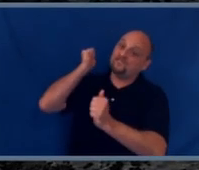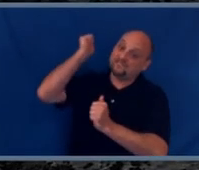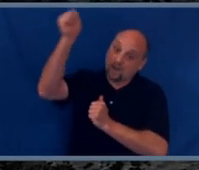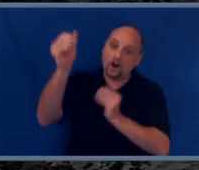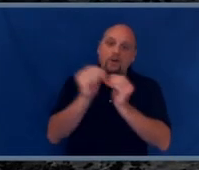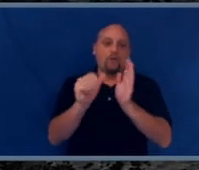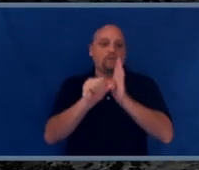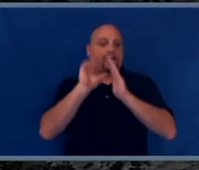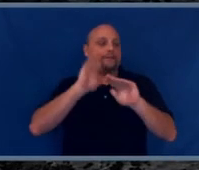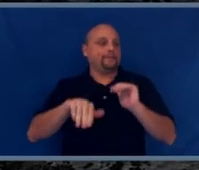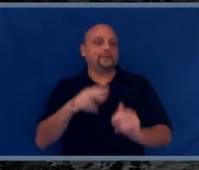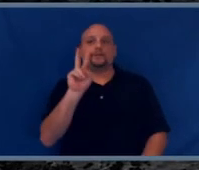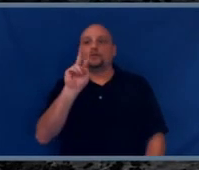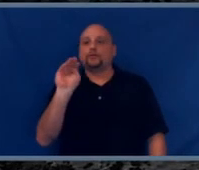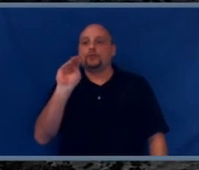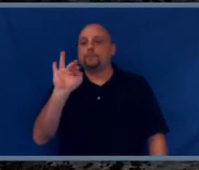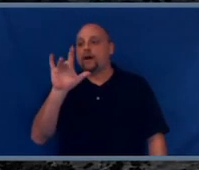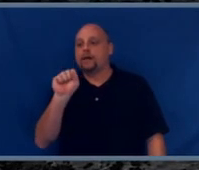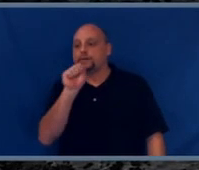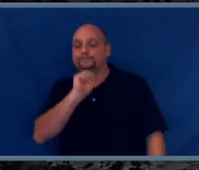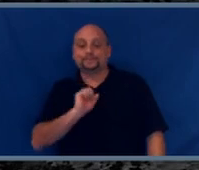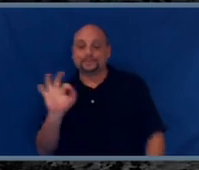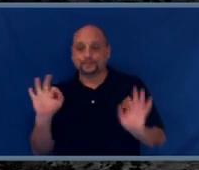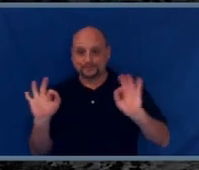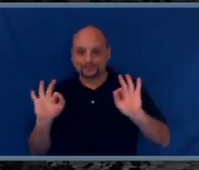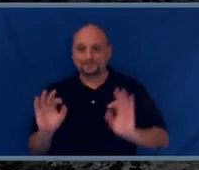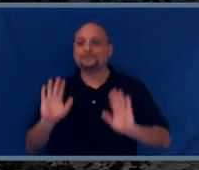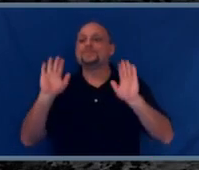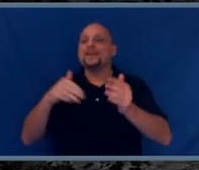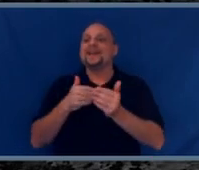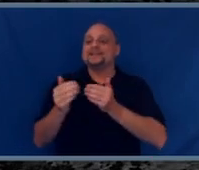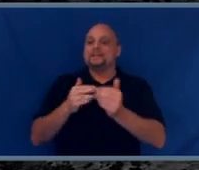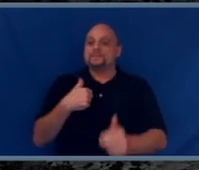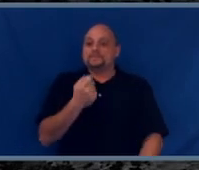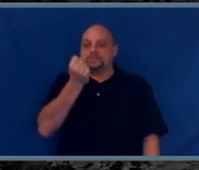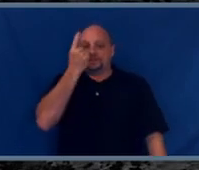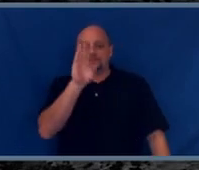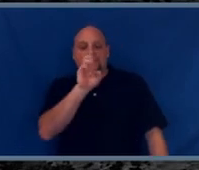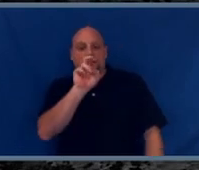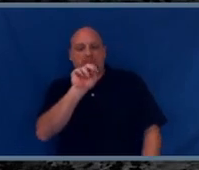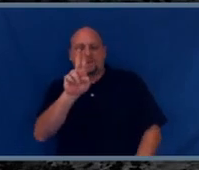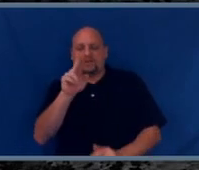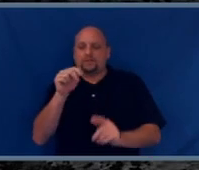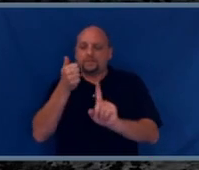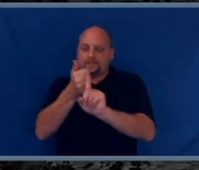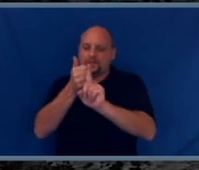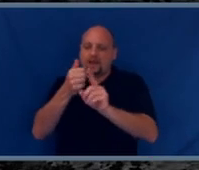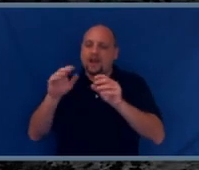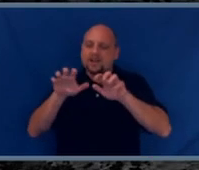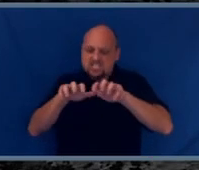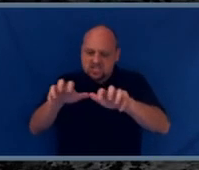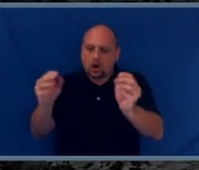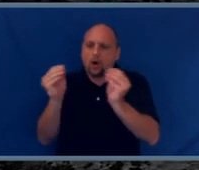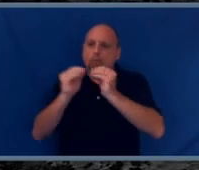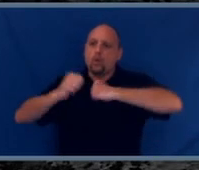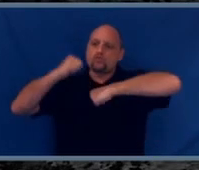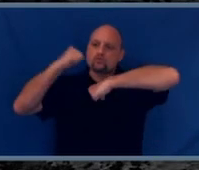IMPRESSIVE THAN 2 MILLION MILES. I UNDERSTAND THAT BENNU WAS MORE